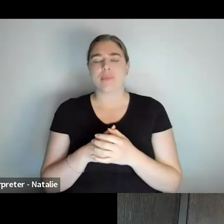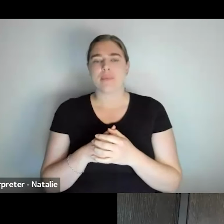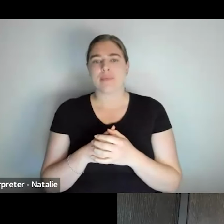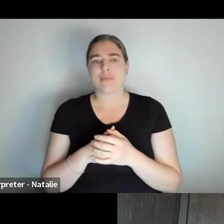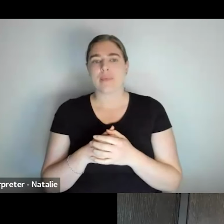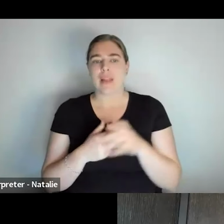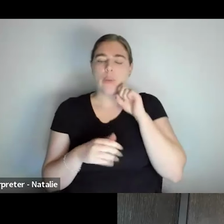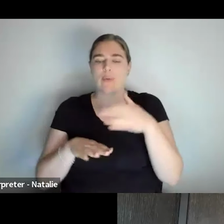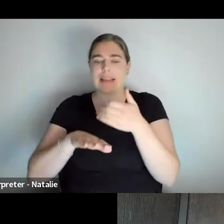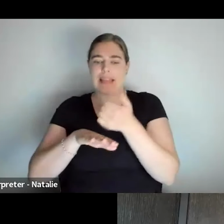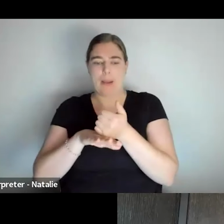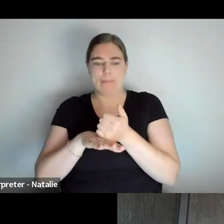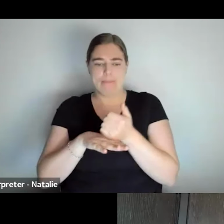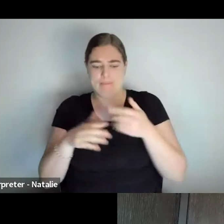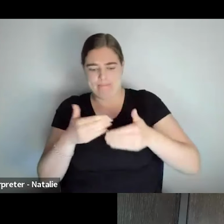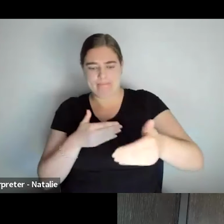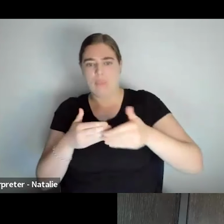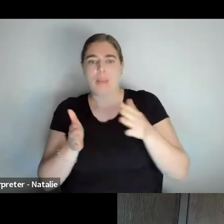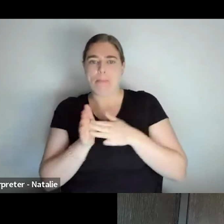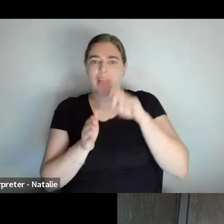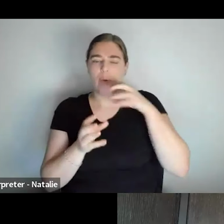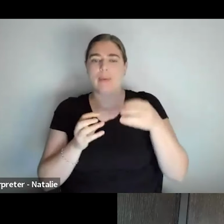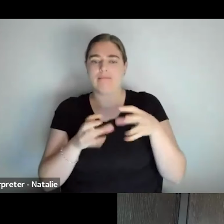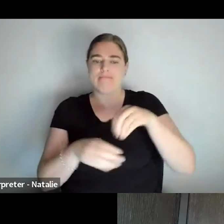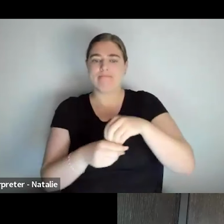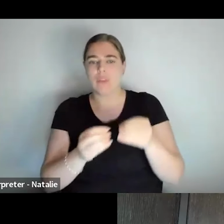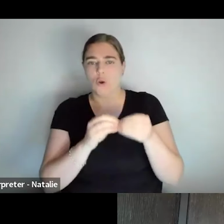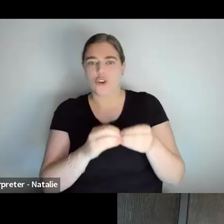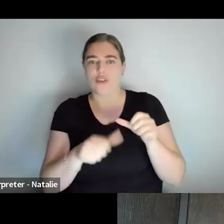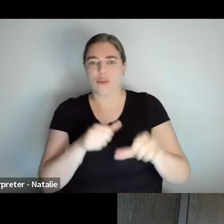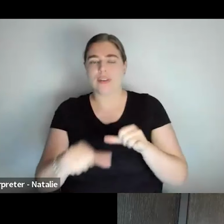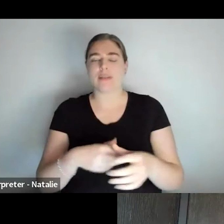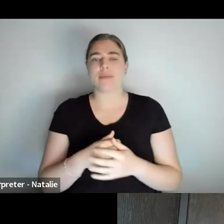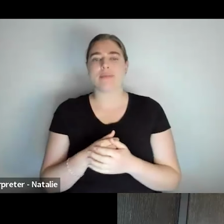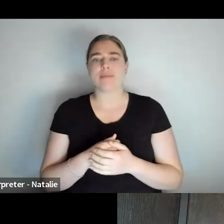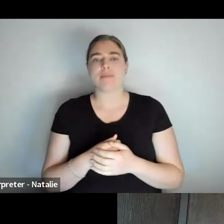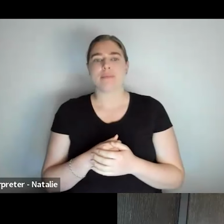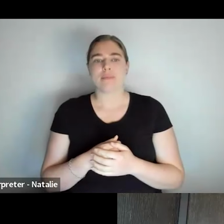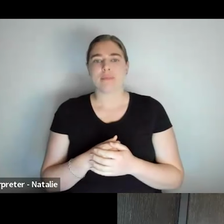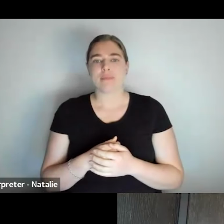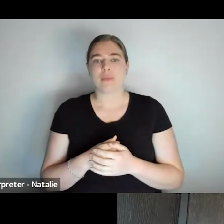We do also want to evaluate this program, it is a major initiative of the National Cultural